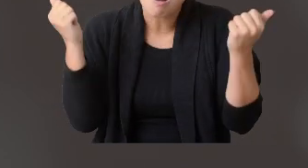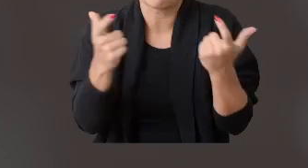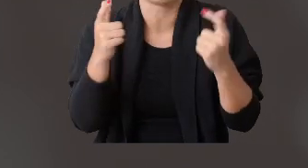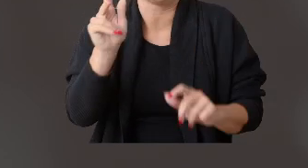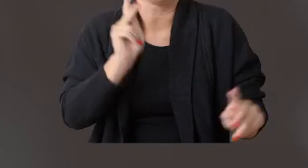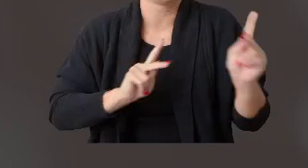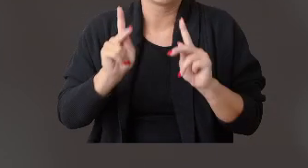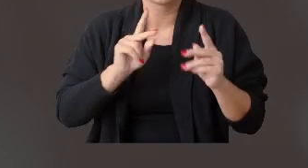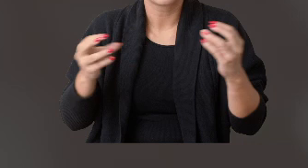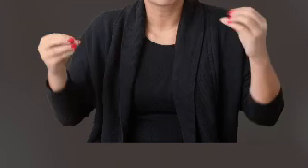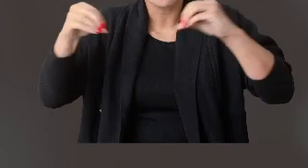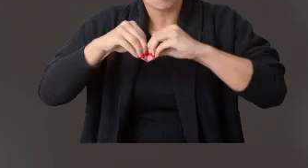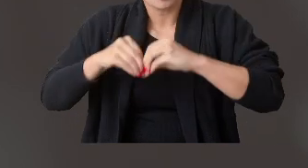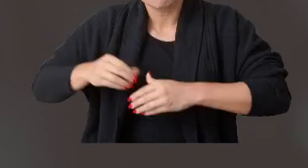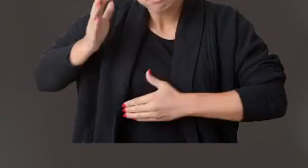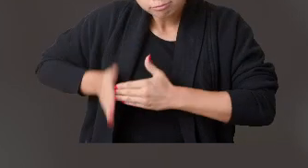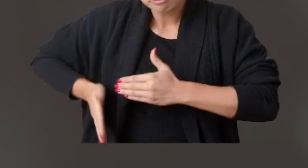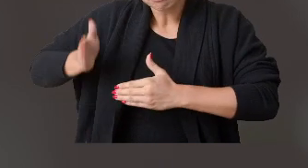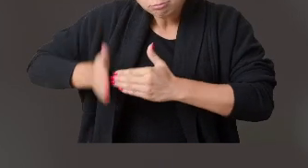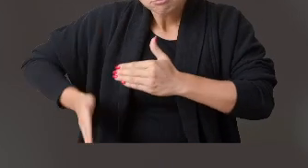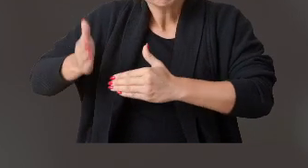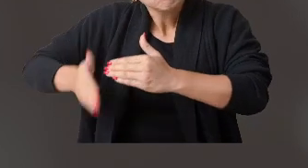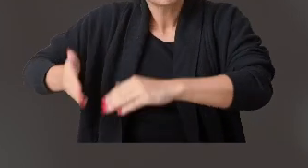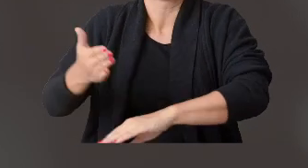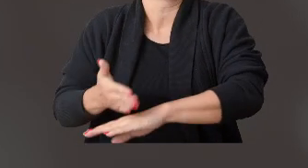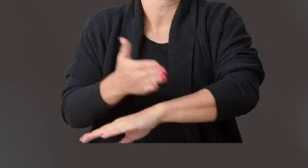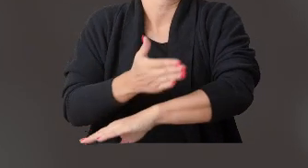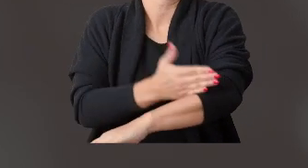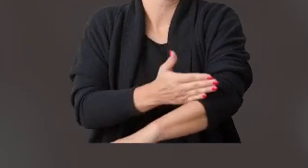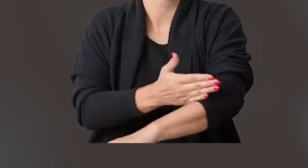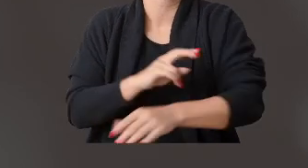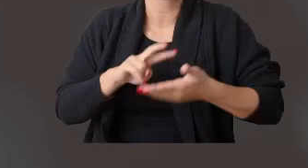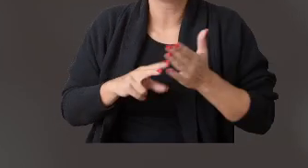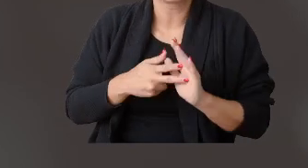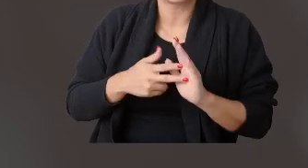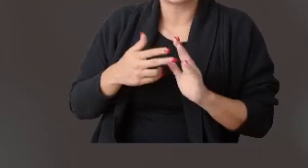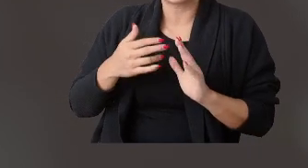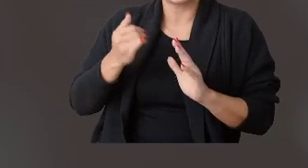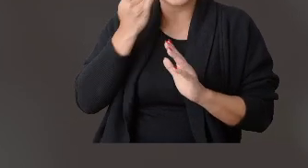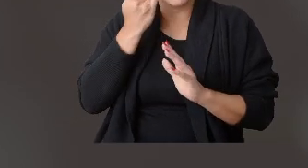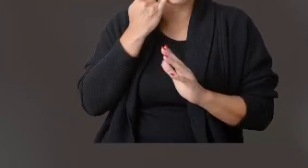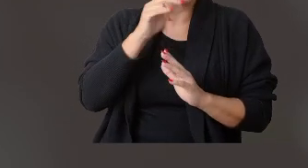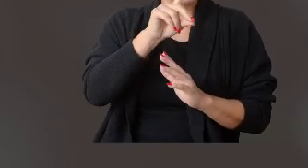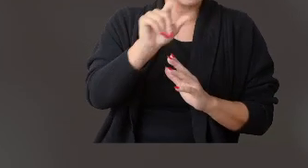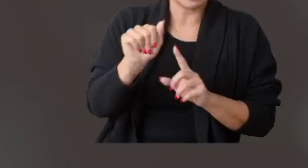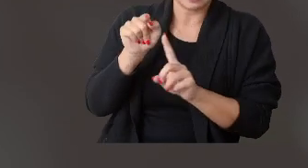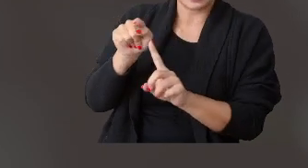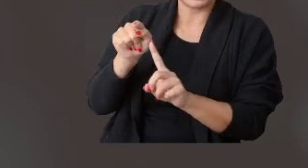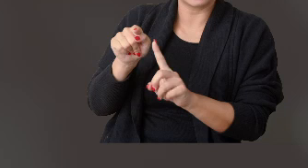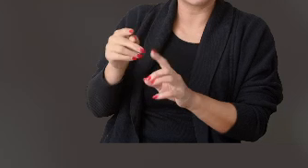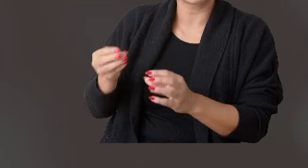to be able to do things in a more productive way. If you have a disability, it's even more profound